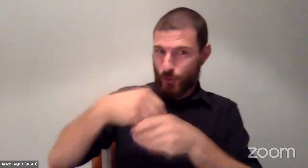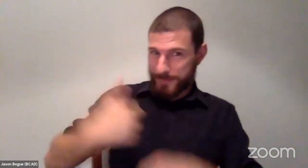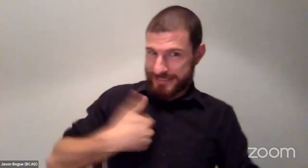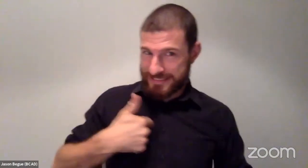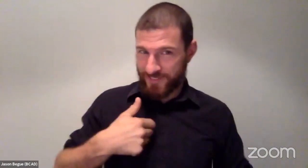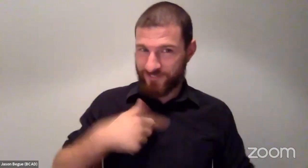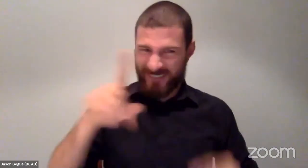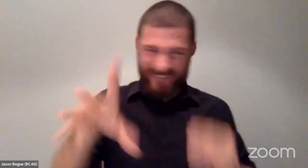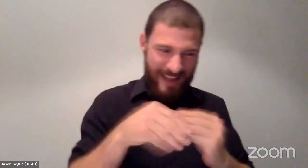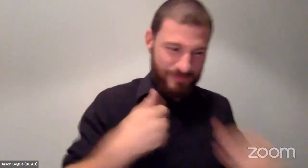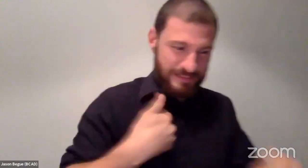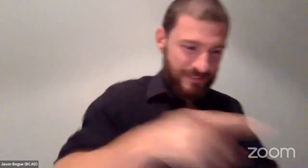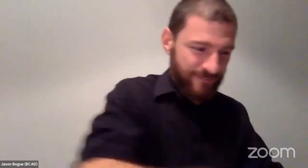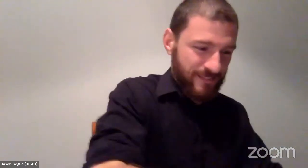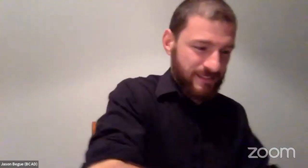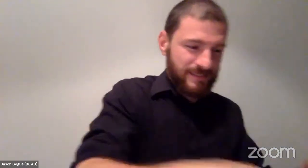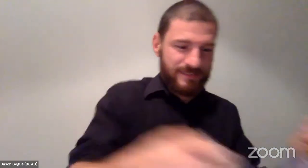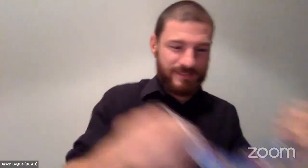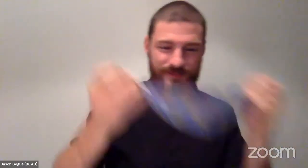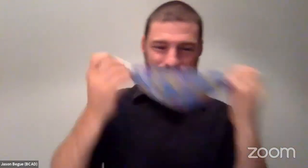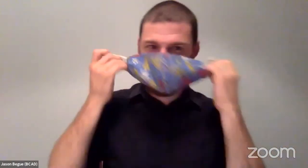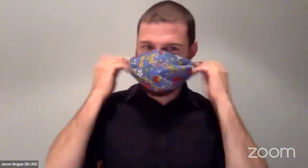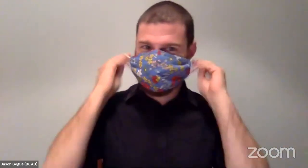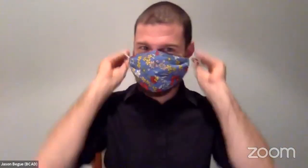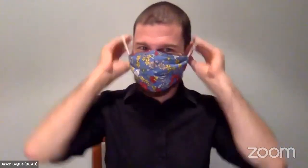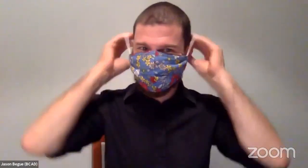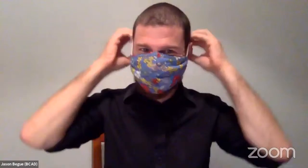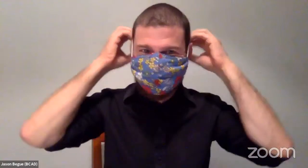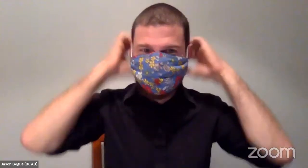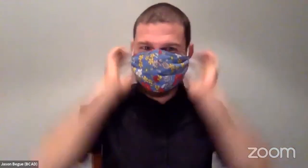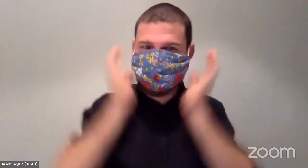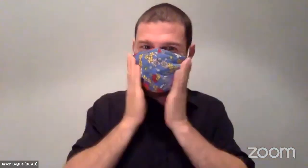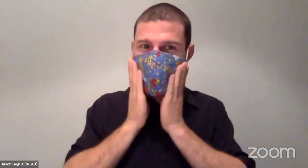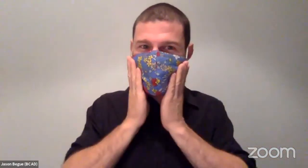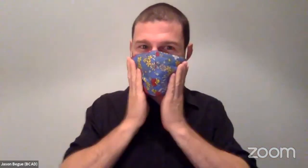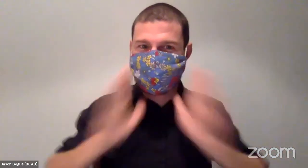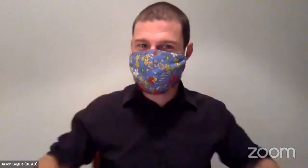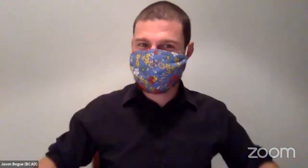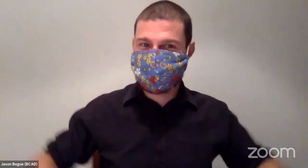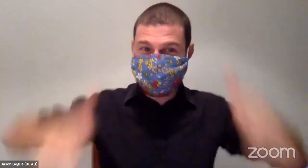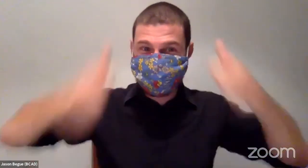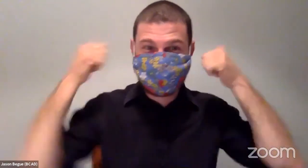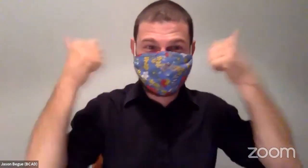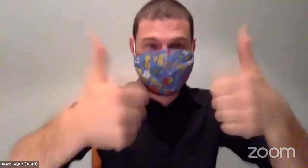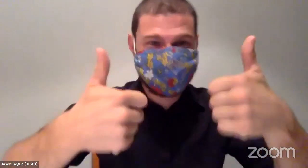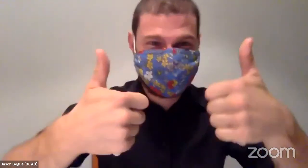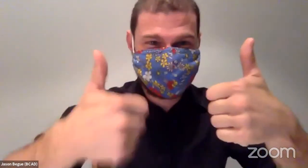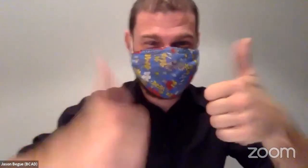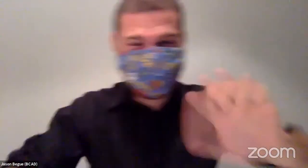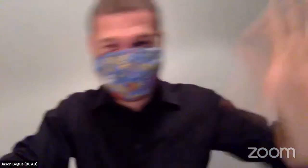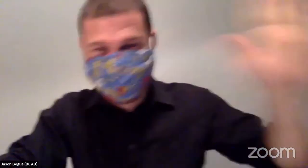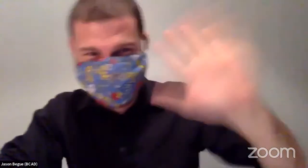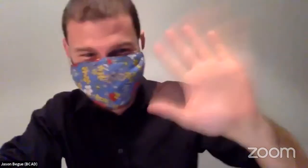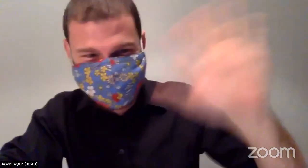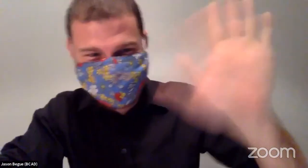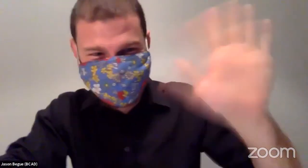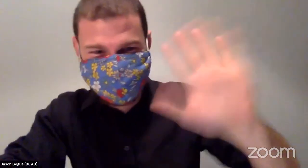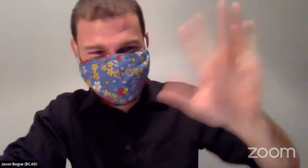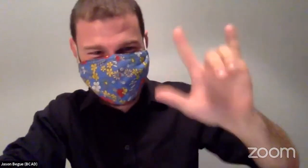a socially distant ‑‑ I'll include myself in this ‑‑ are we ready? Masks on, Maryland. Have a good evening.